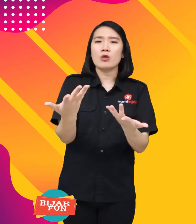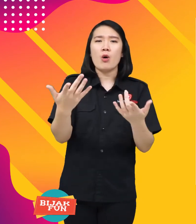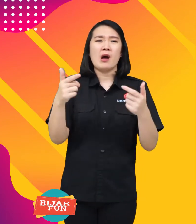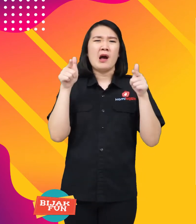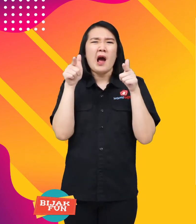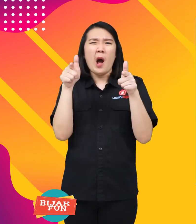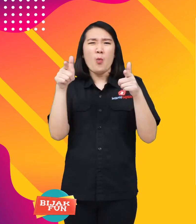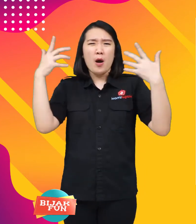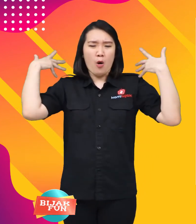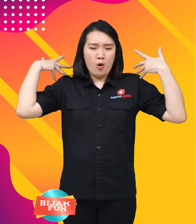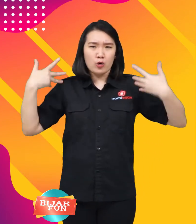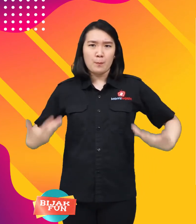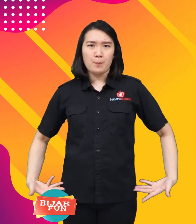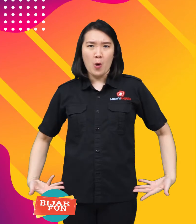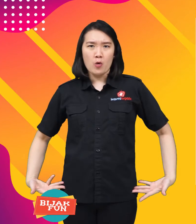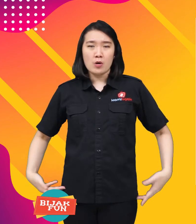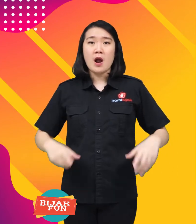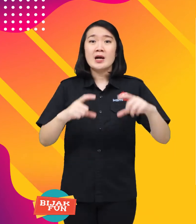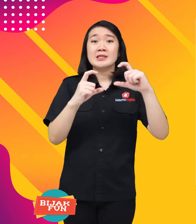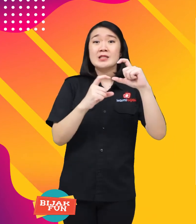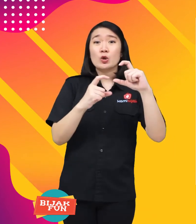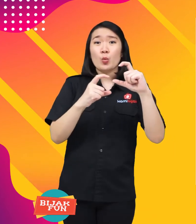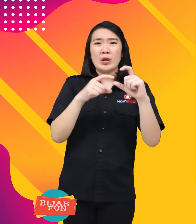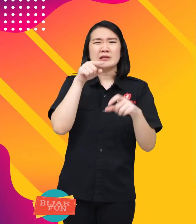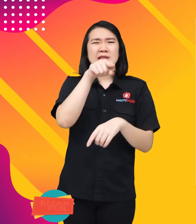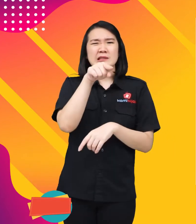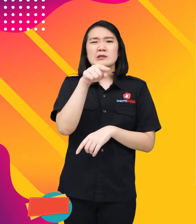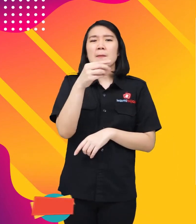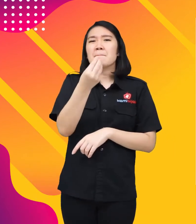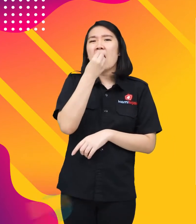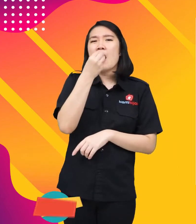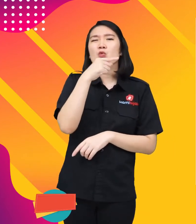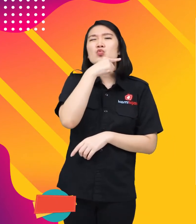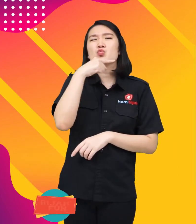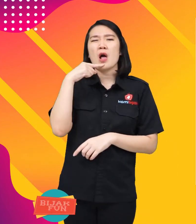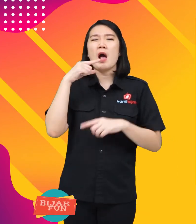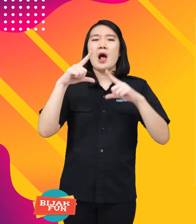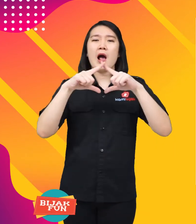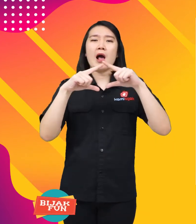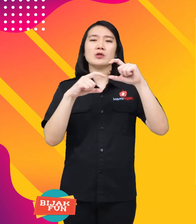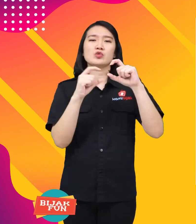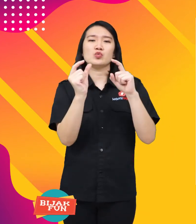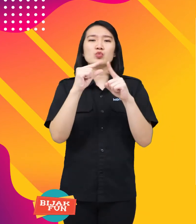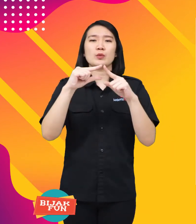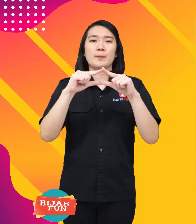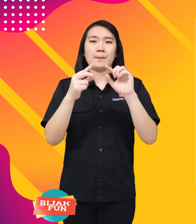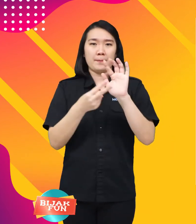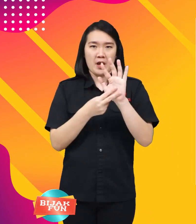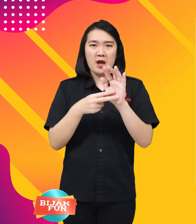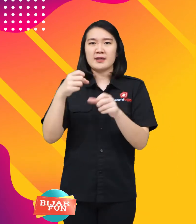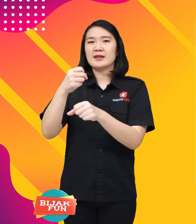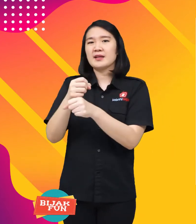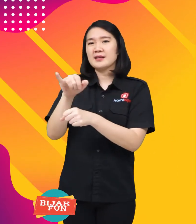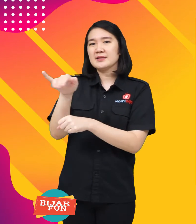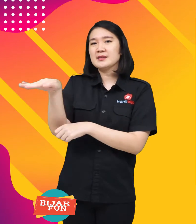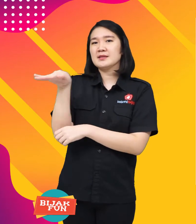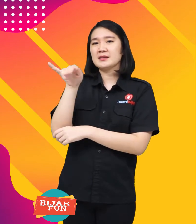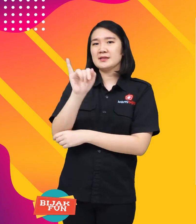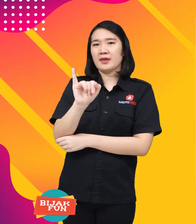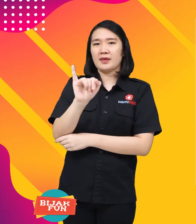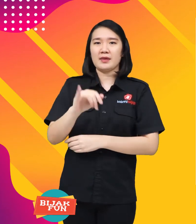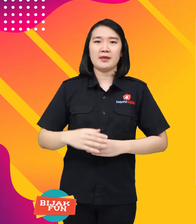or hormonal disorders, stunting is due to lack of nutrition.